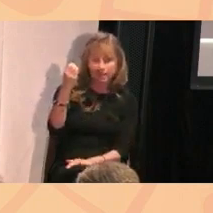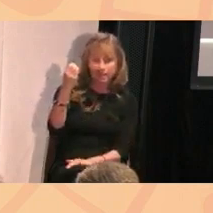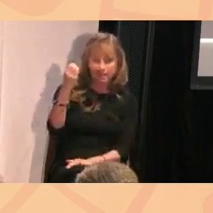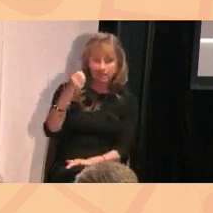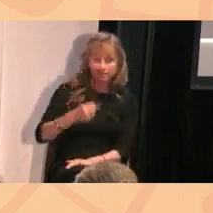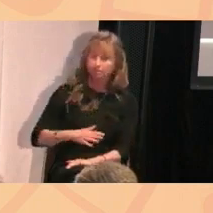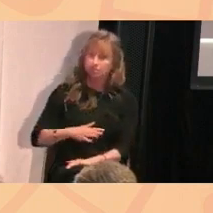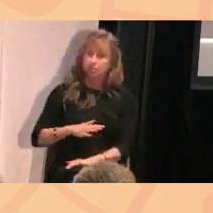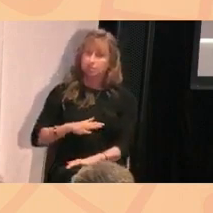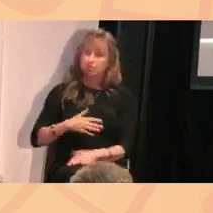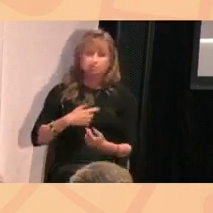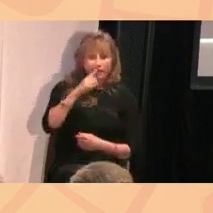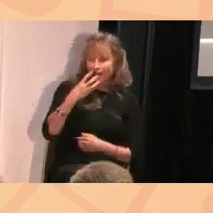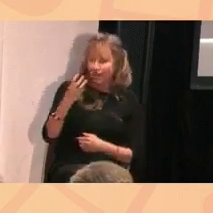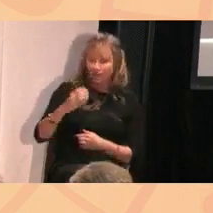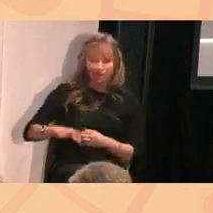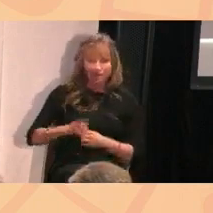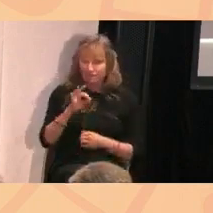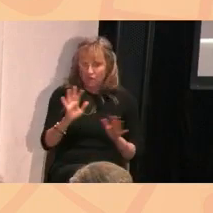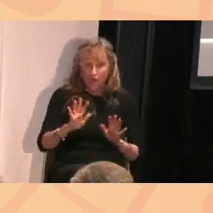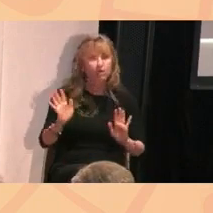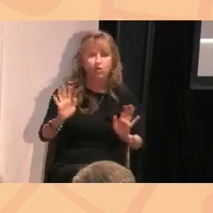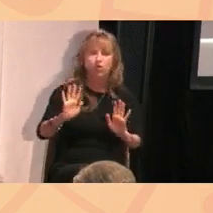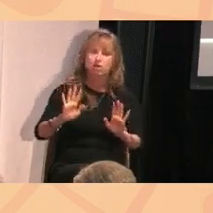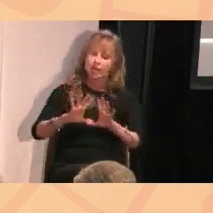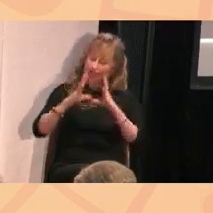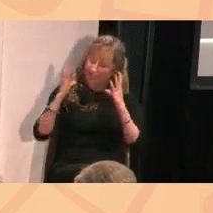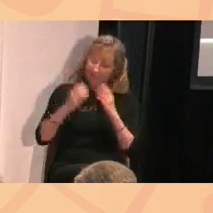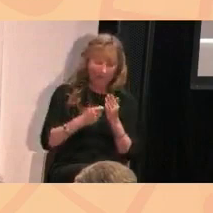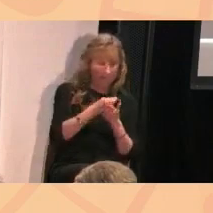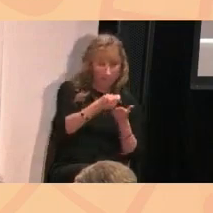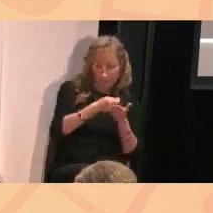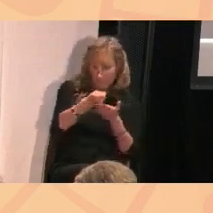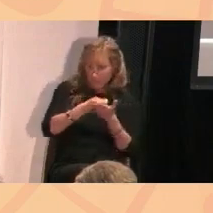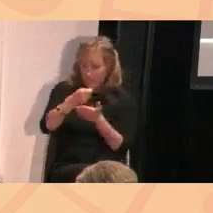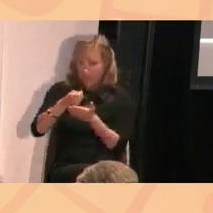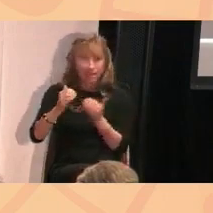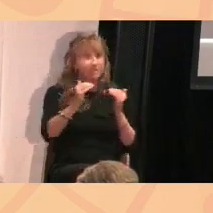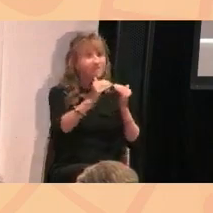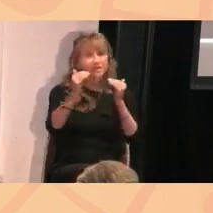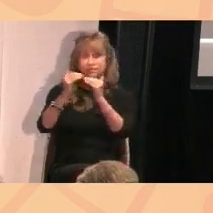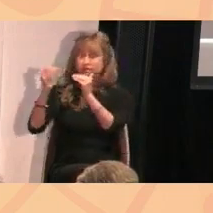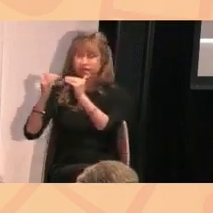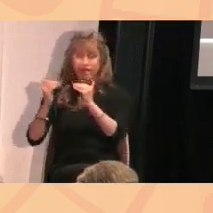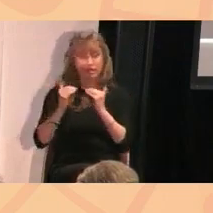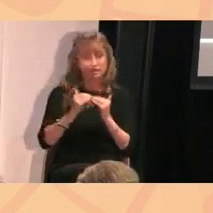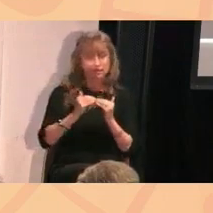I never wanted to make the price. Any reason why they would say, Oh,